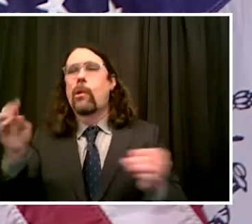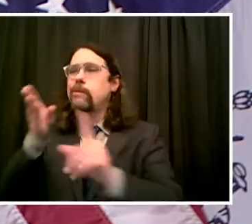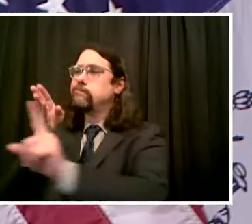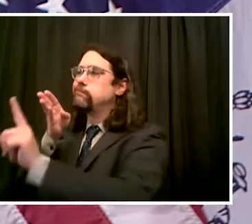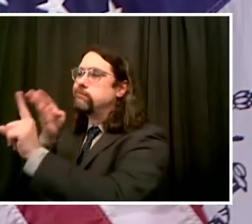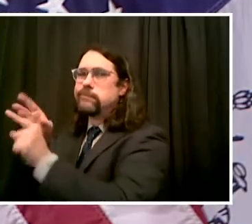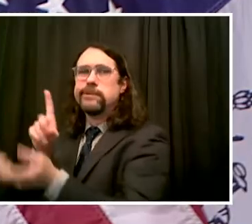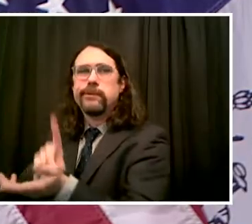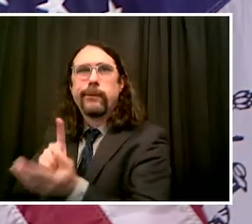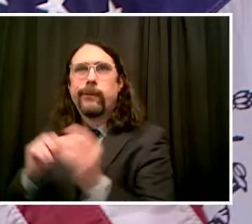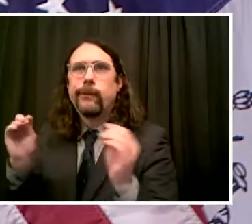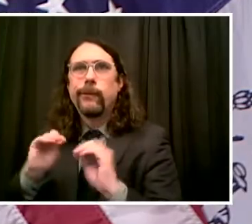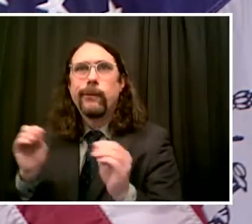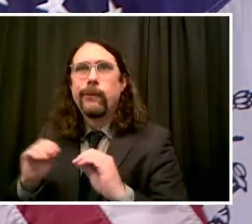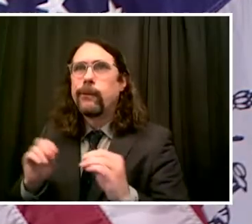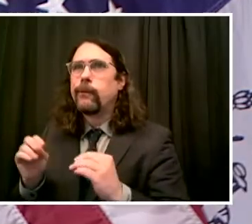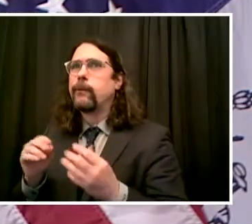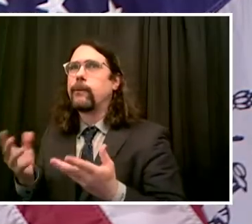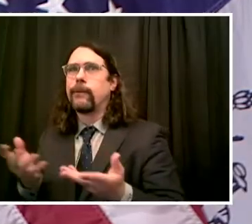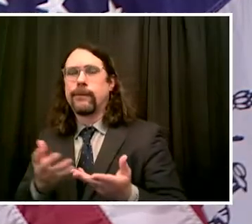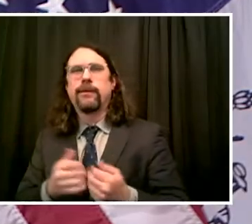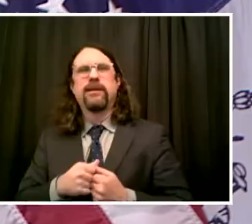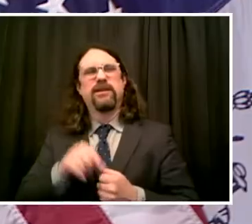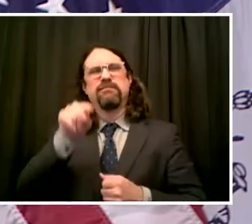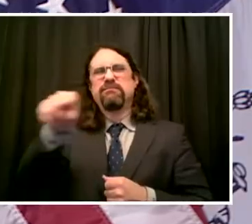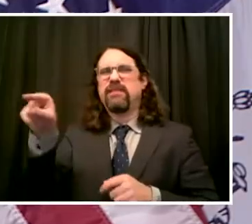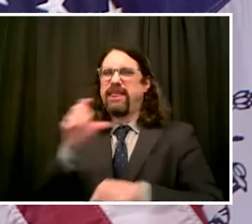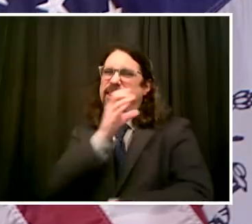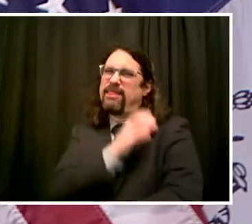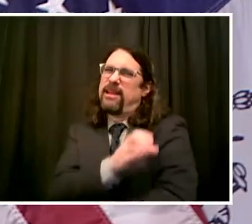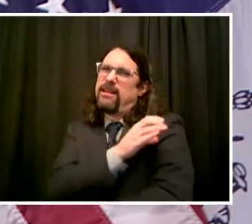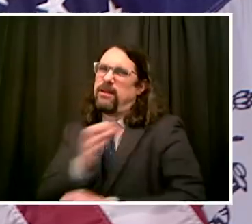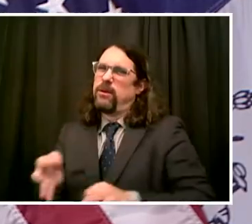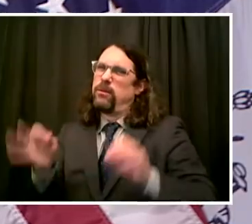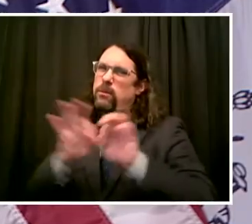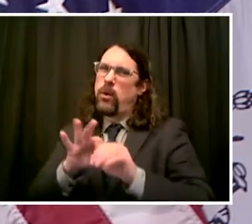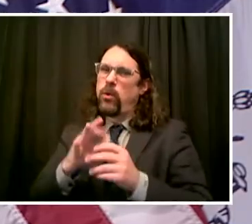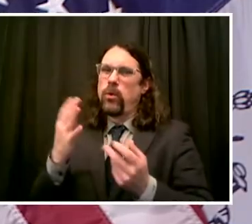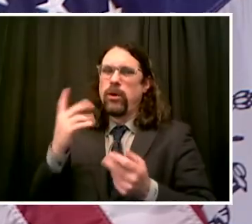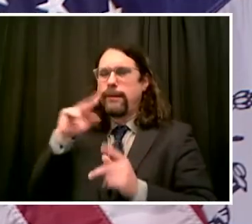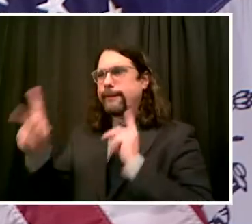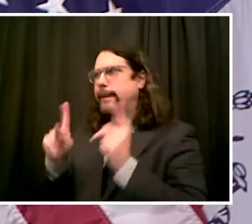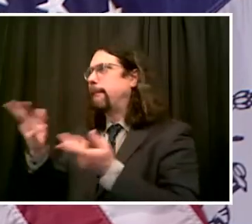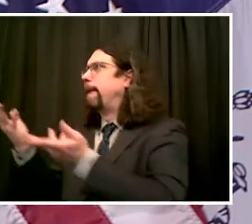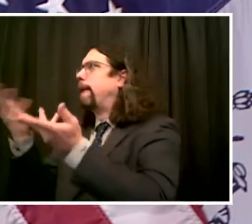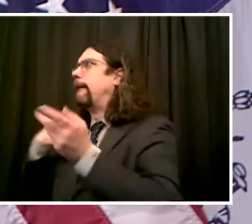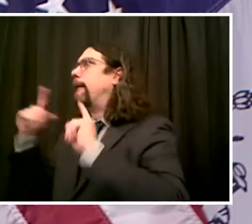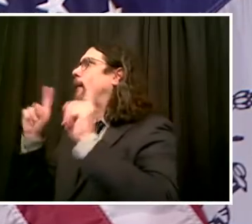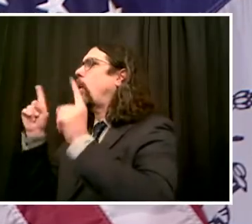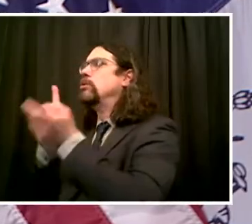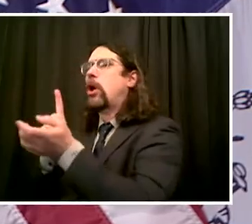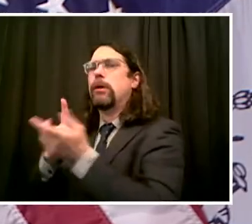RELATIONSHIP WITH A PRIVATE DOCTOR. THE COMMUNITY CLINICS ARE THE PLACE TH